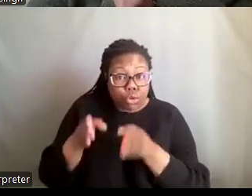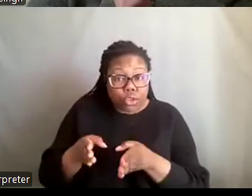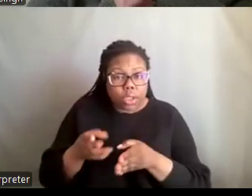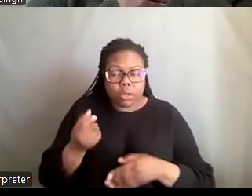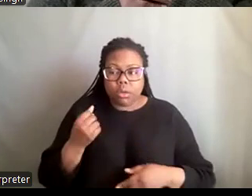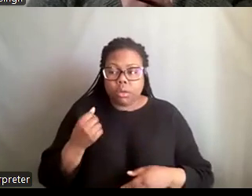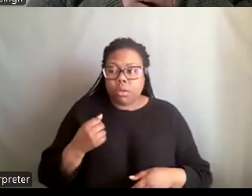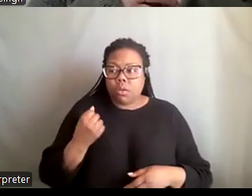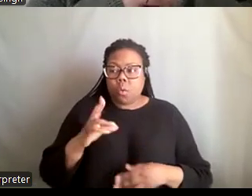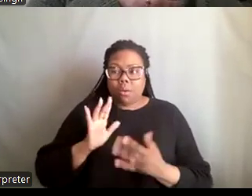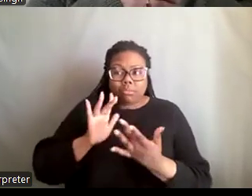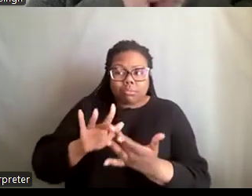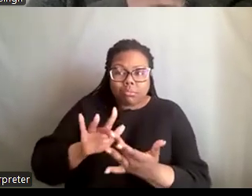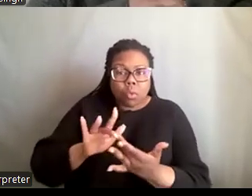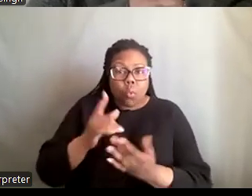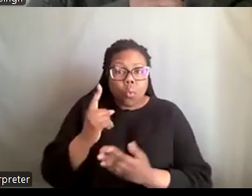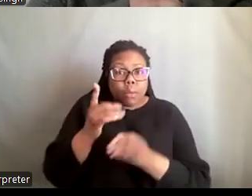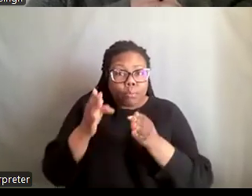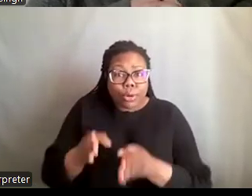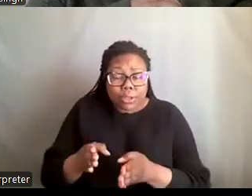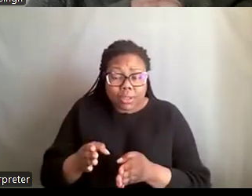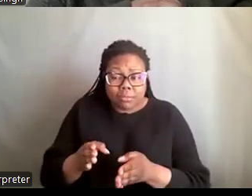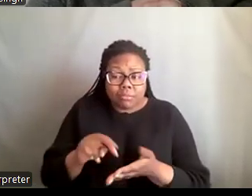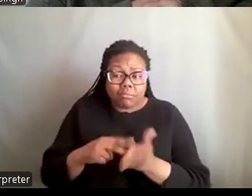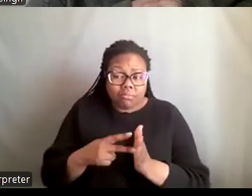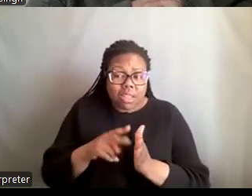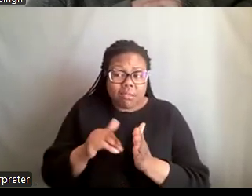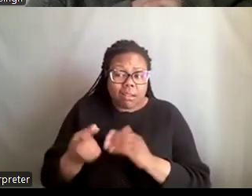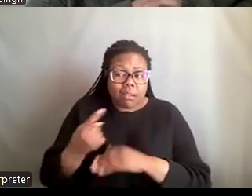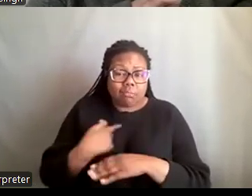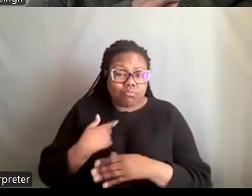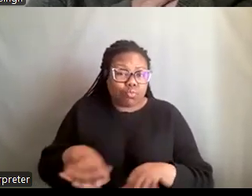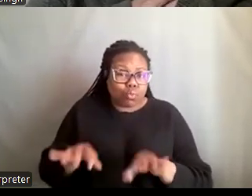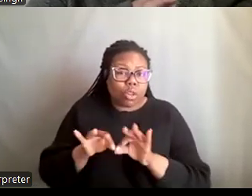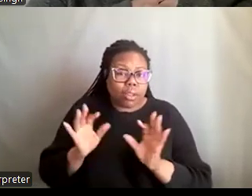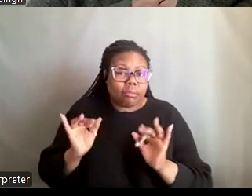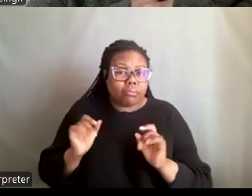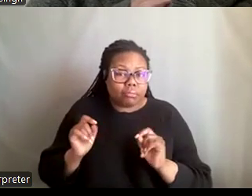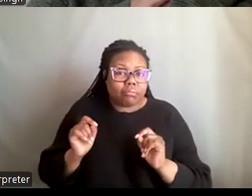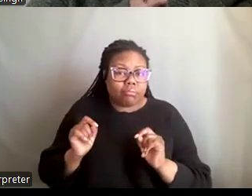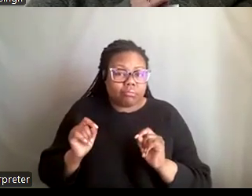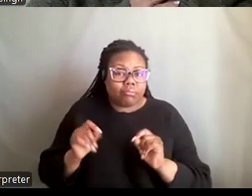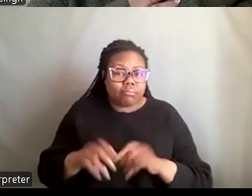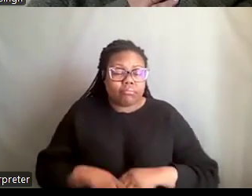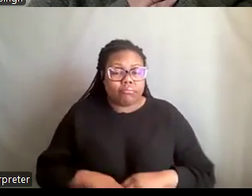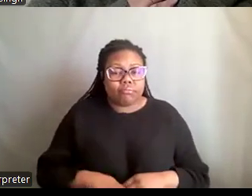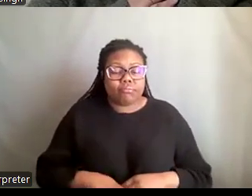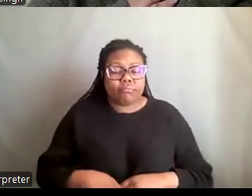idea that if I'm even helping at least one person or touching one person, that that makes it worth it at the end of the day.